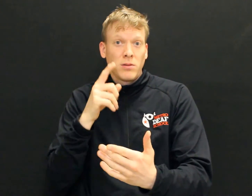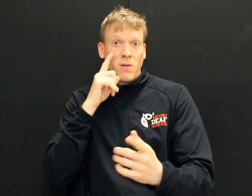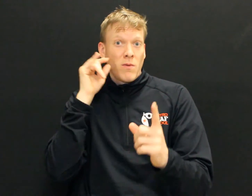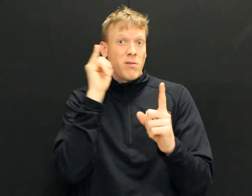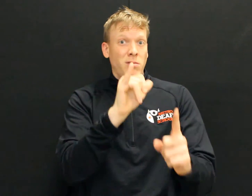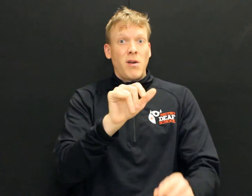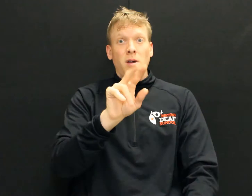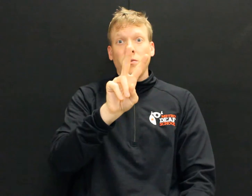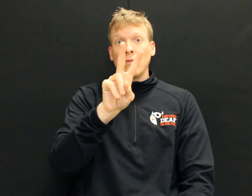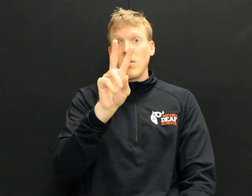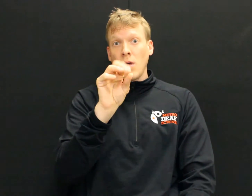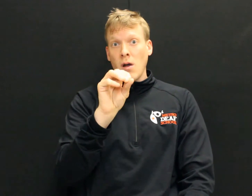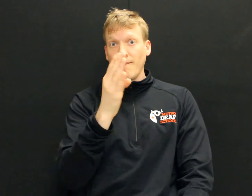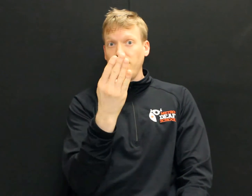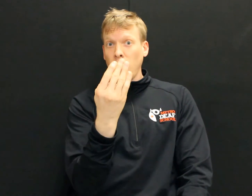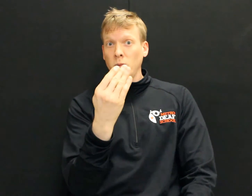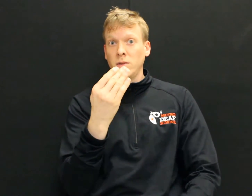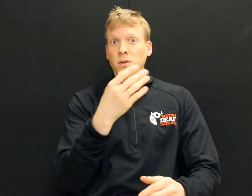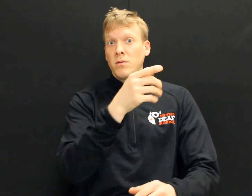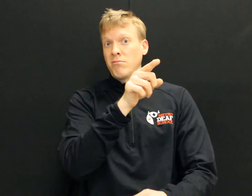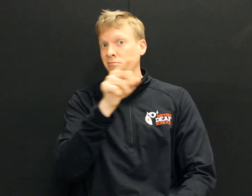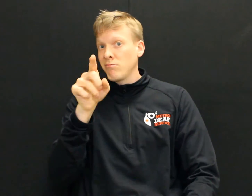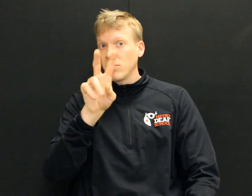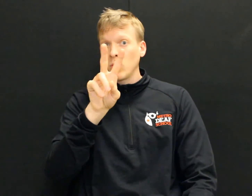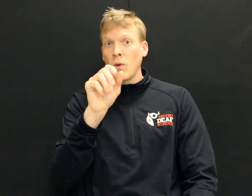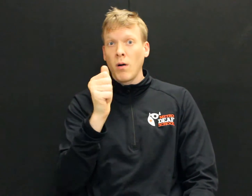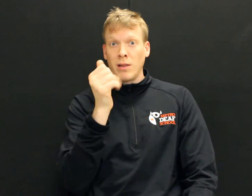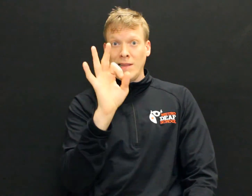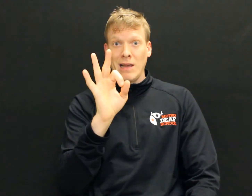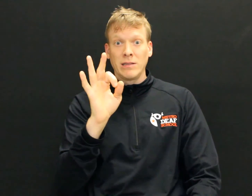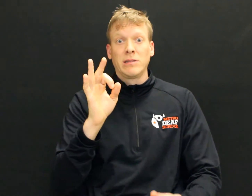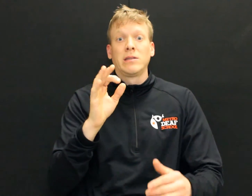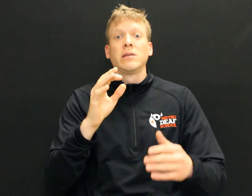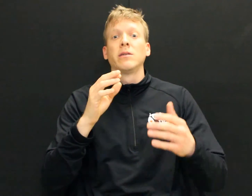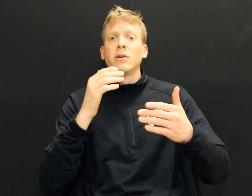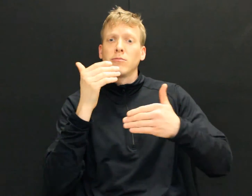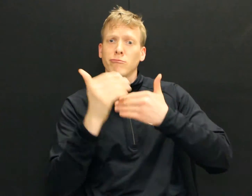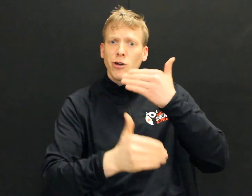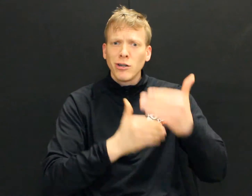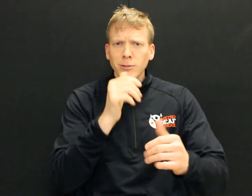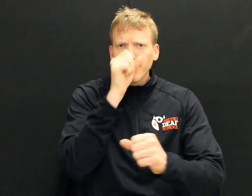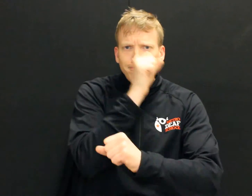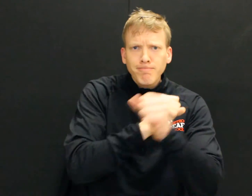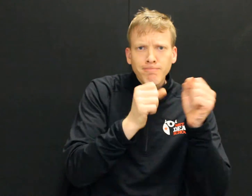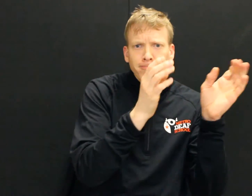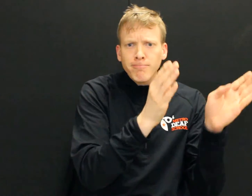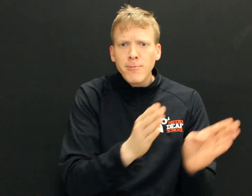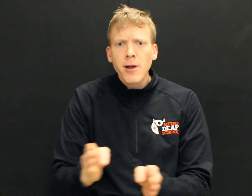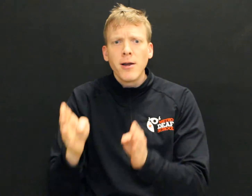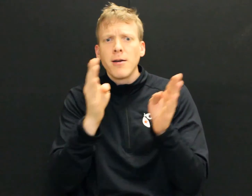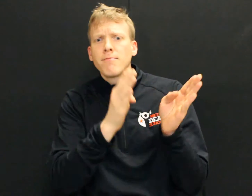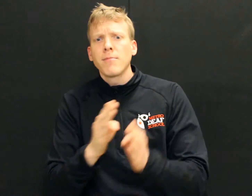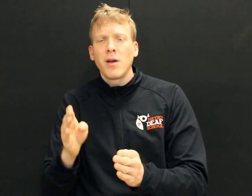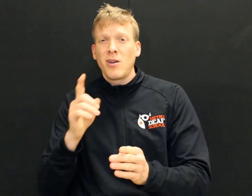For the 2014-2019 strategic planning process